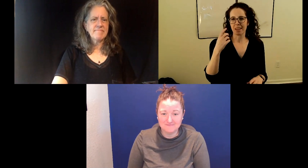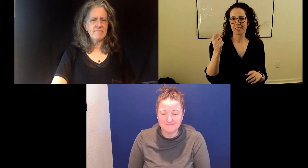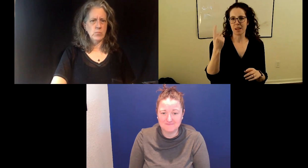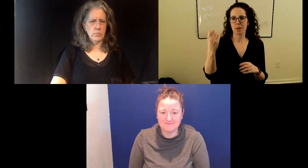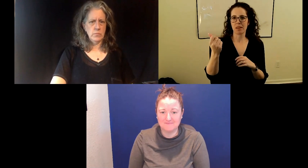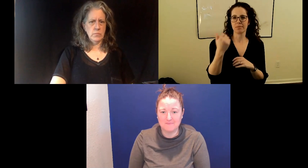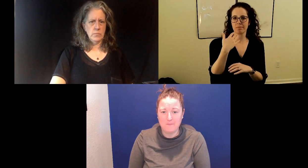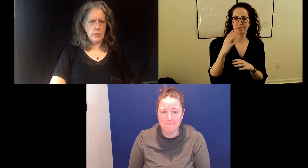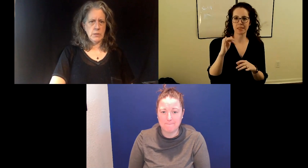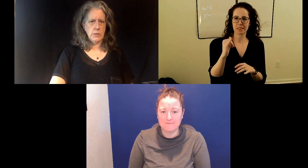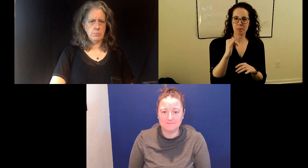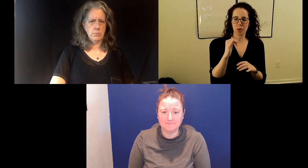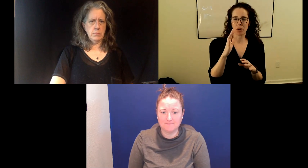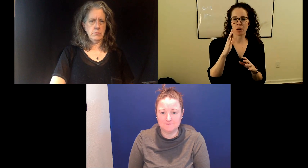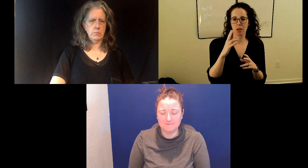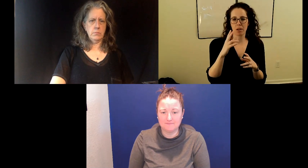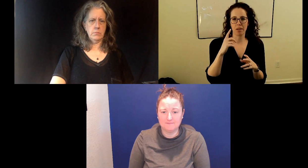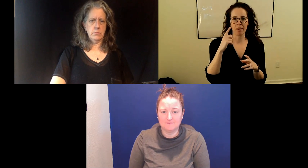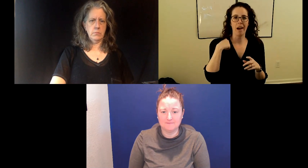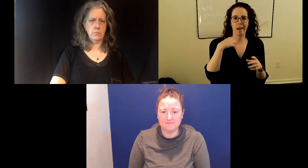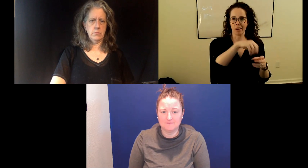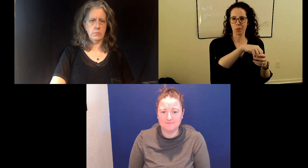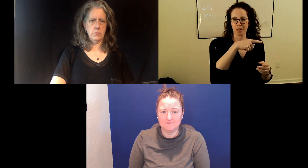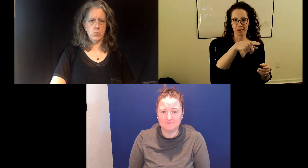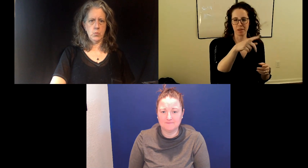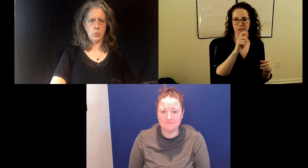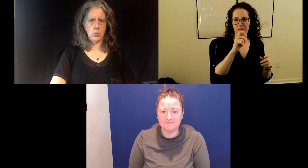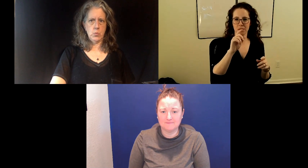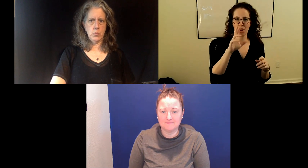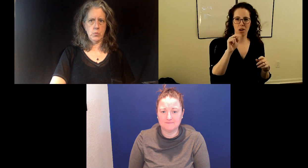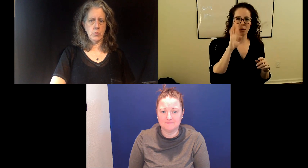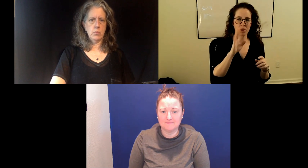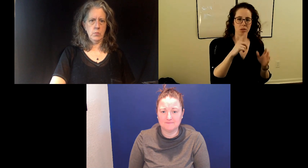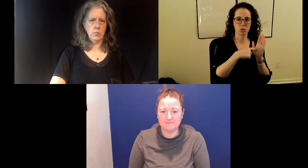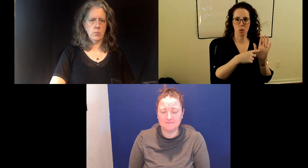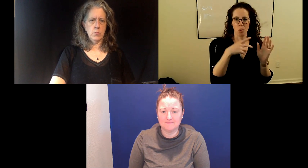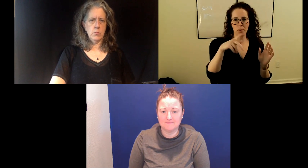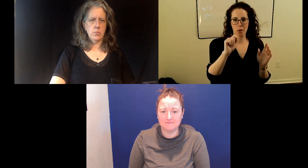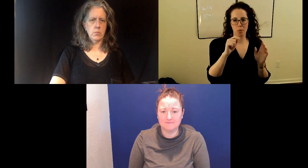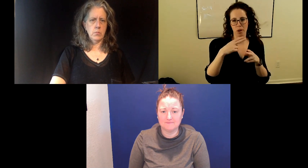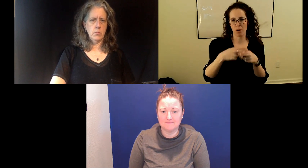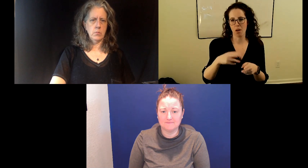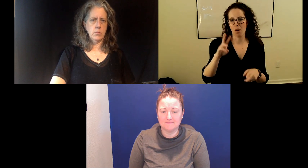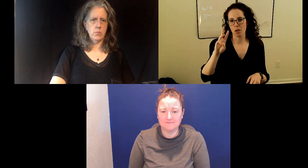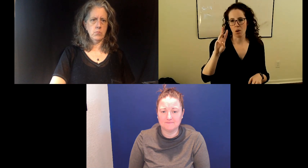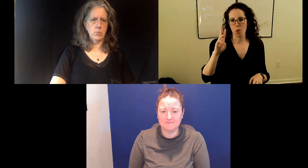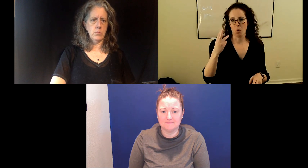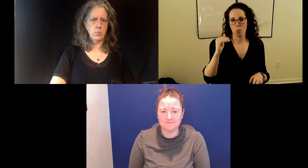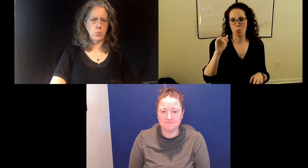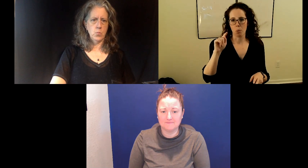yes and so i was i was sent something similar i think it was included on the list actually um it's